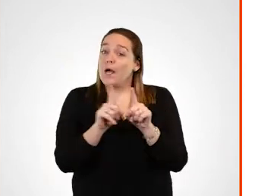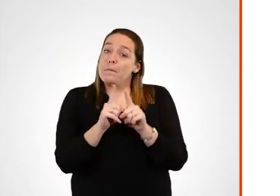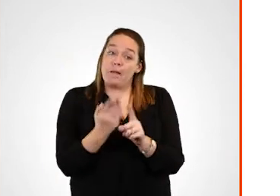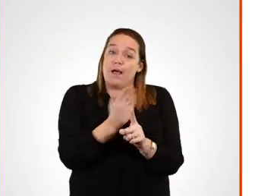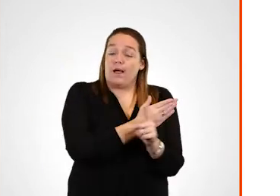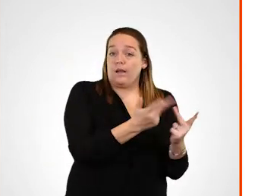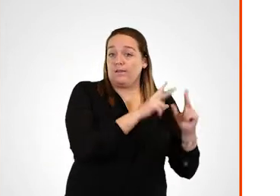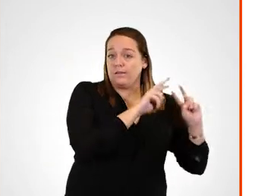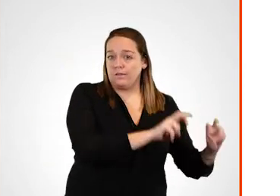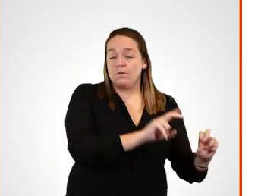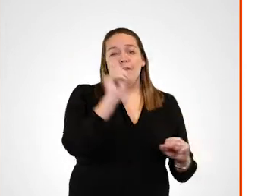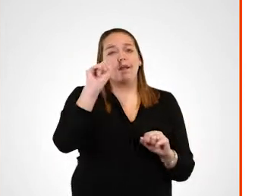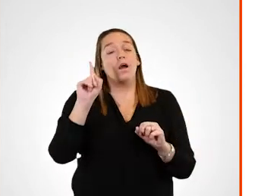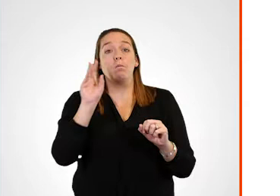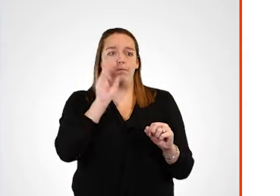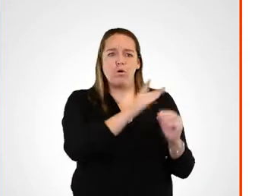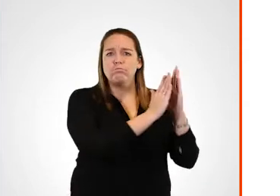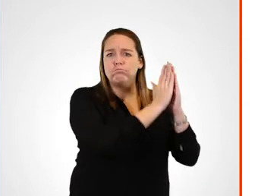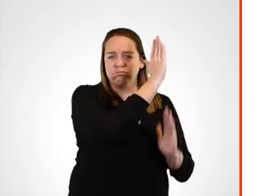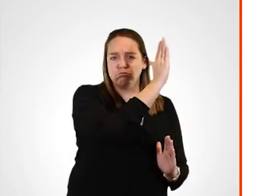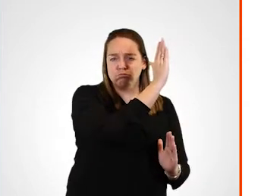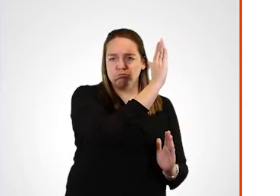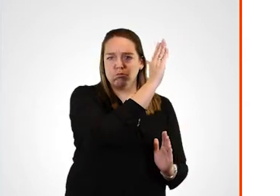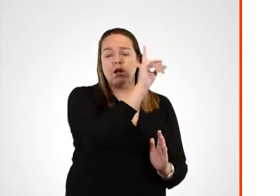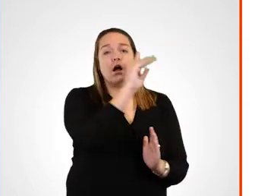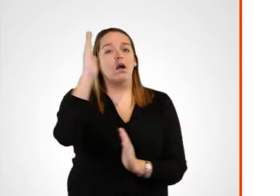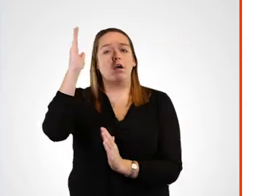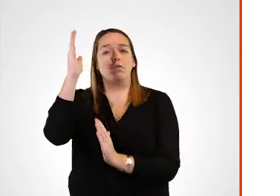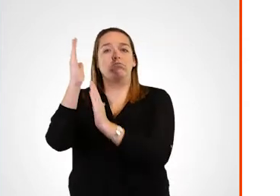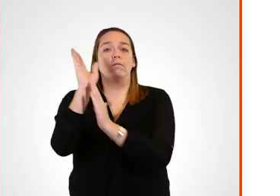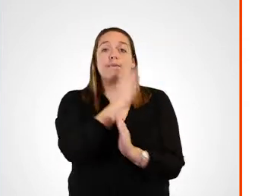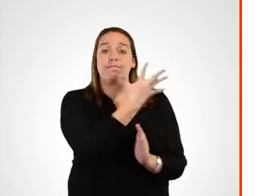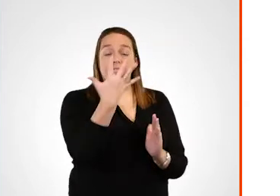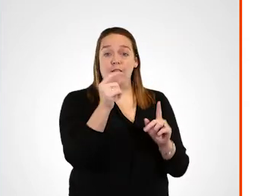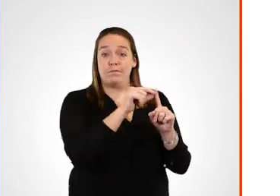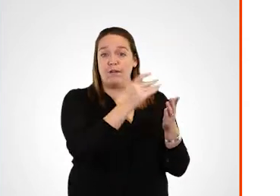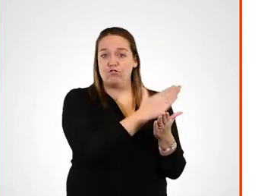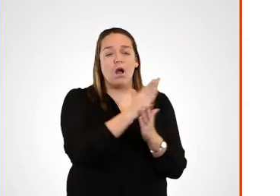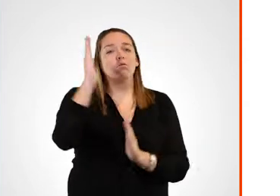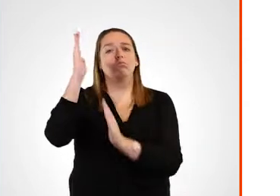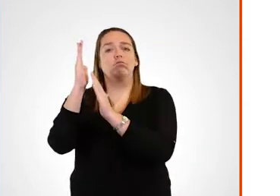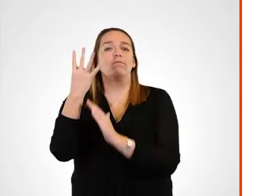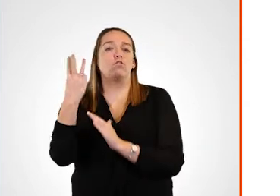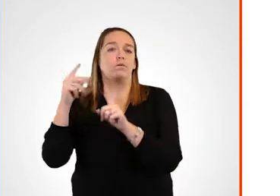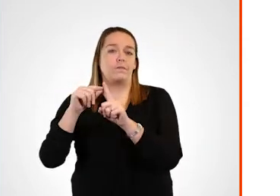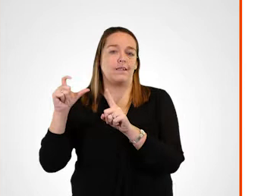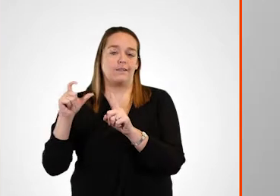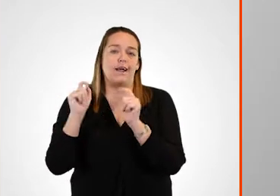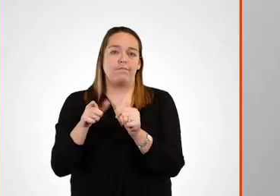but now the gap was only 55% accurate to 43% after 15 months of sampling.